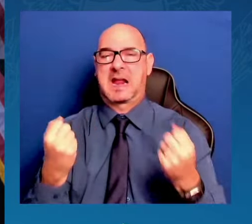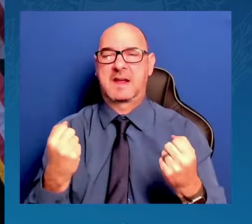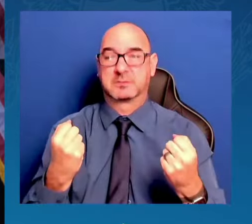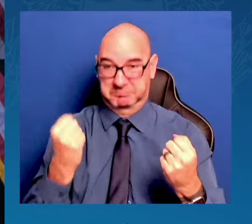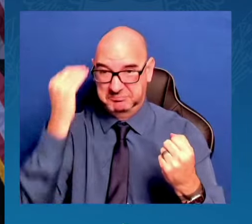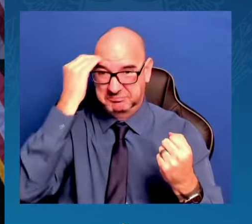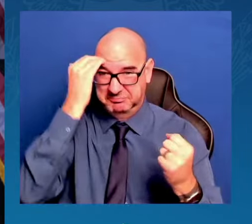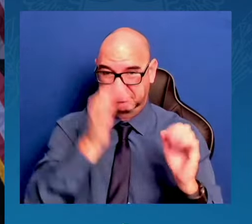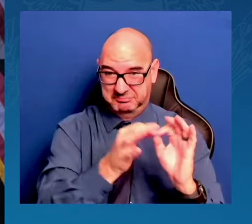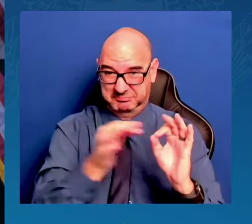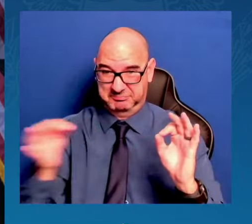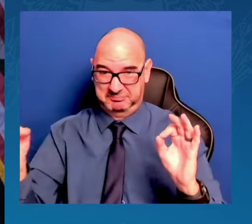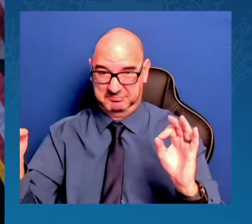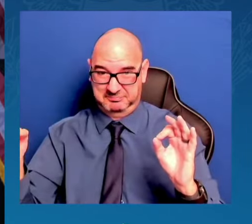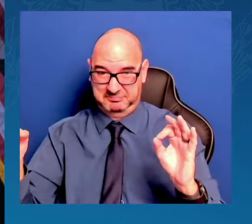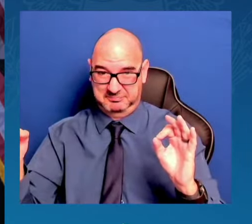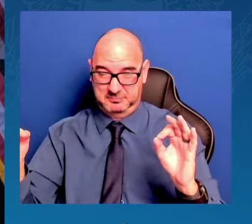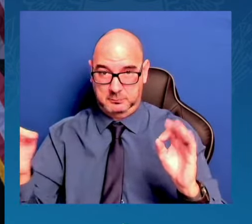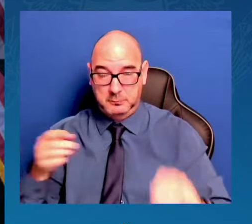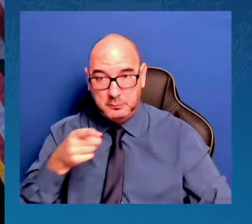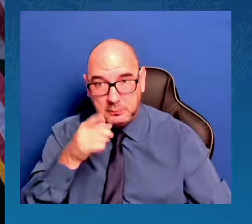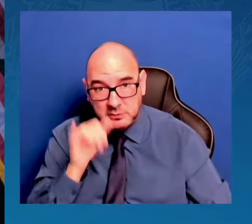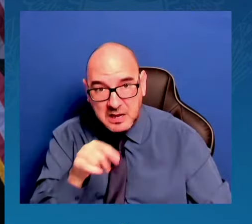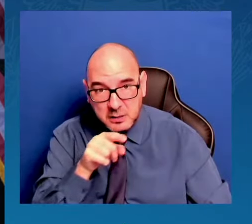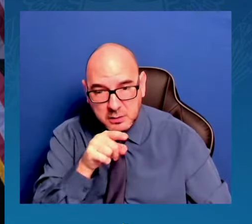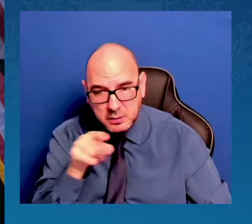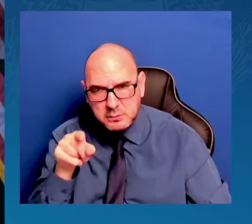But let us ask, can we truly be free